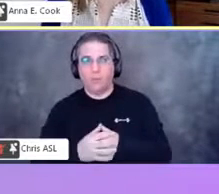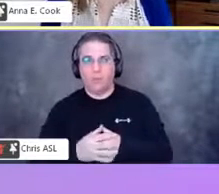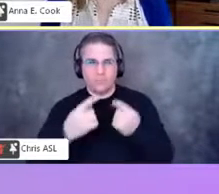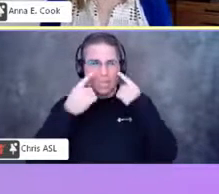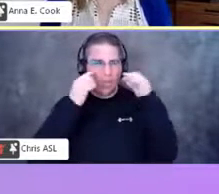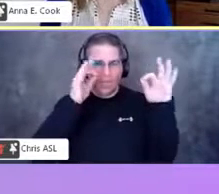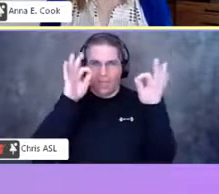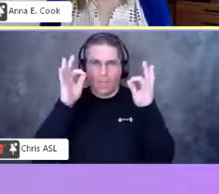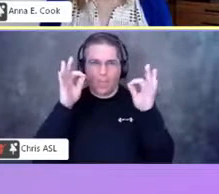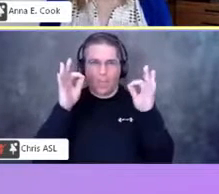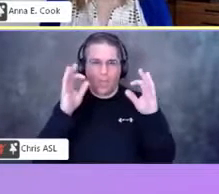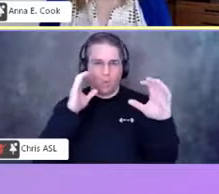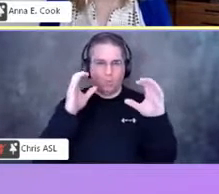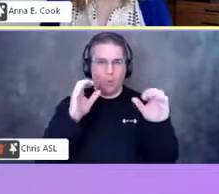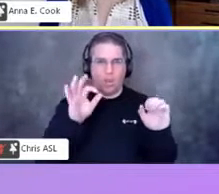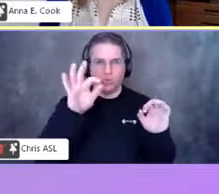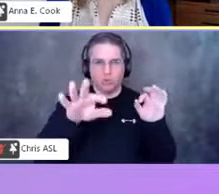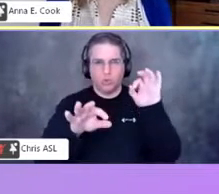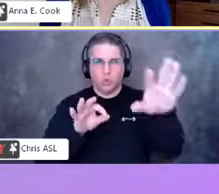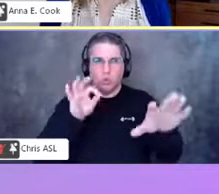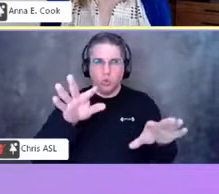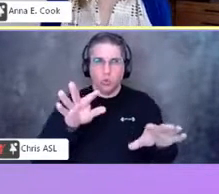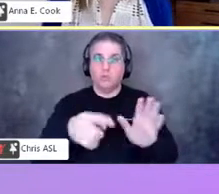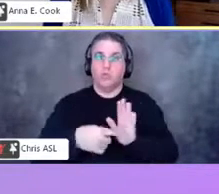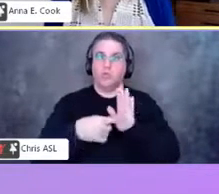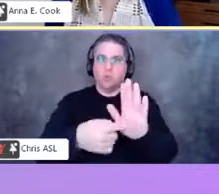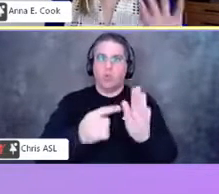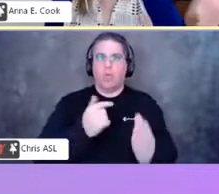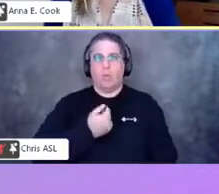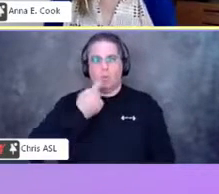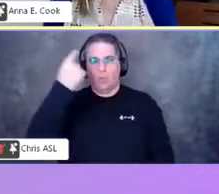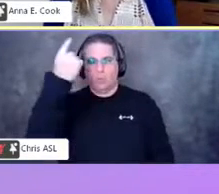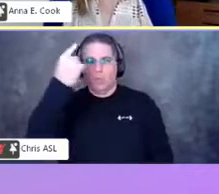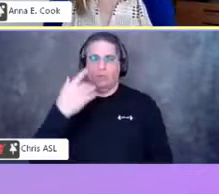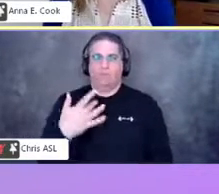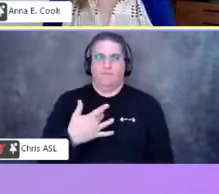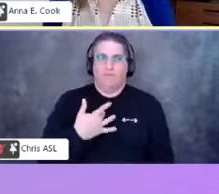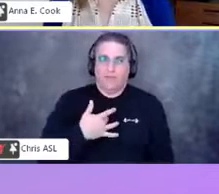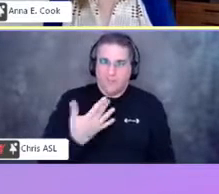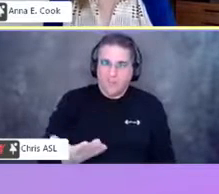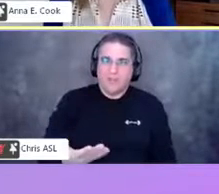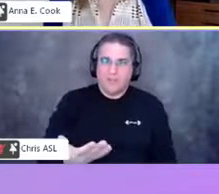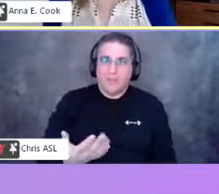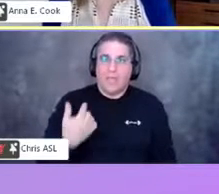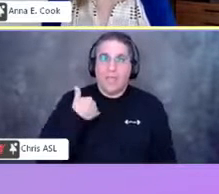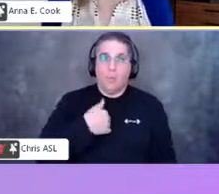of signals that indicate thoughts and feelings and we subconsciously adapt to those cues to different